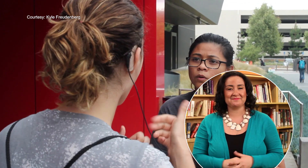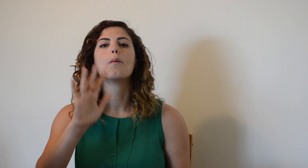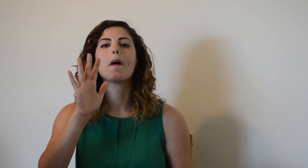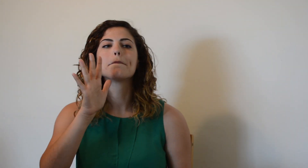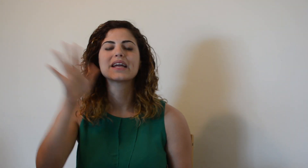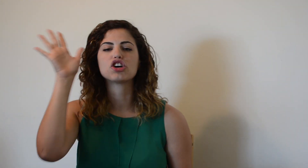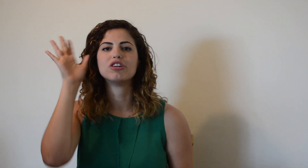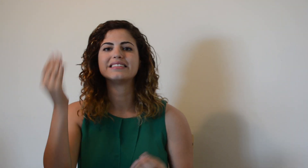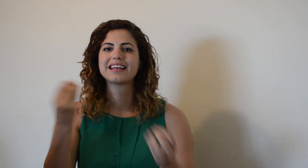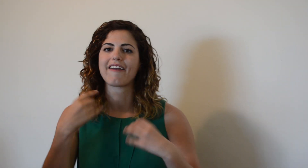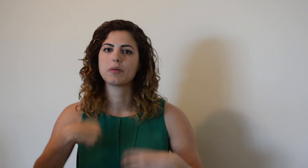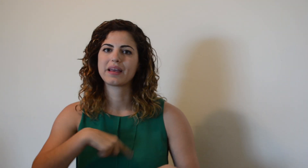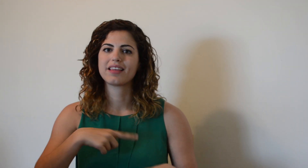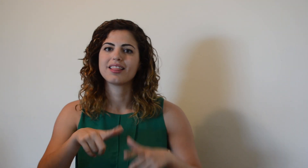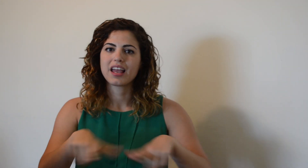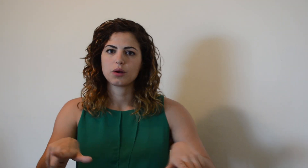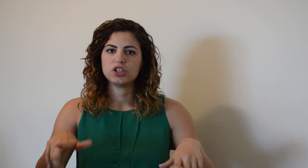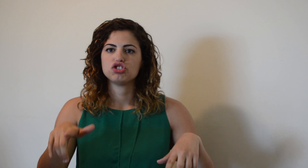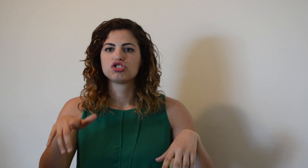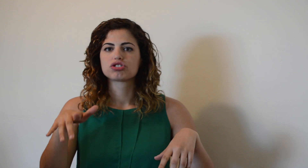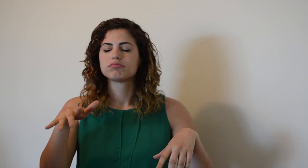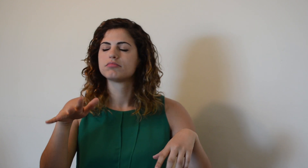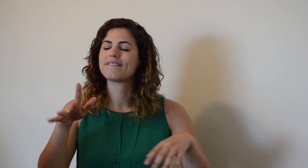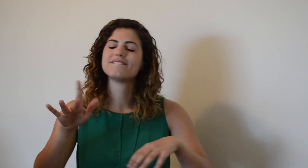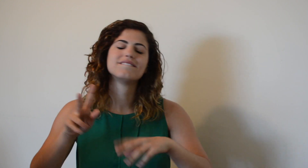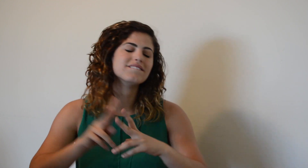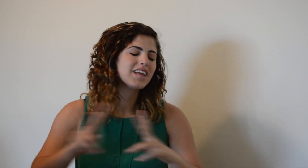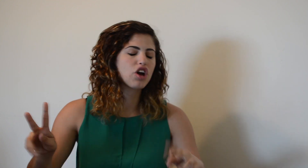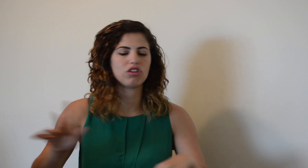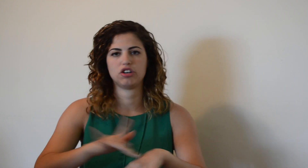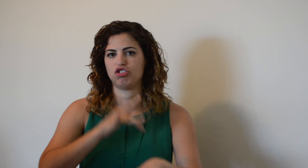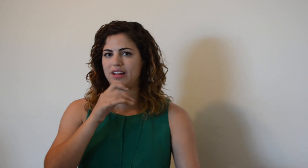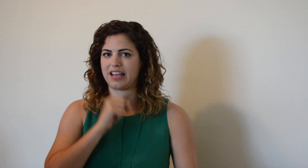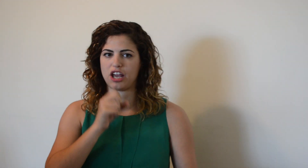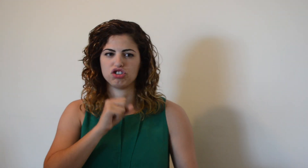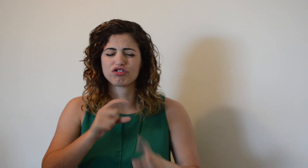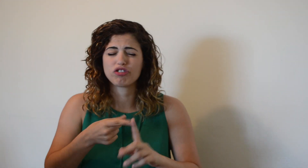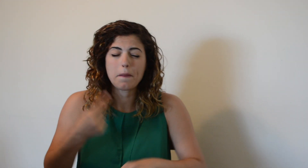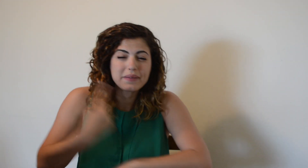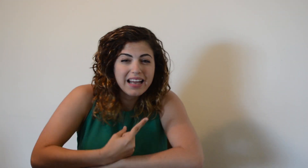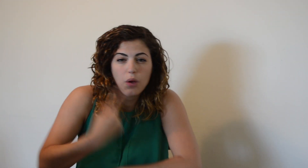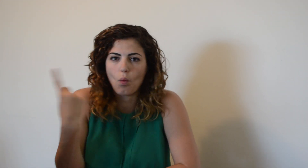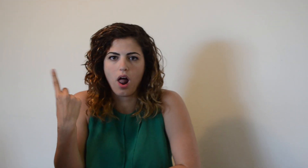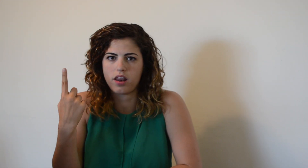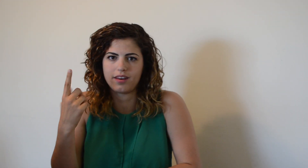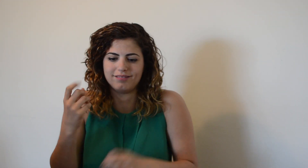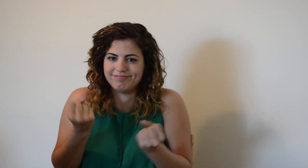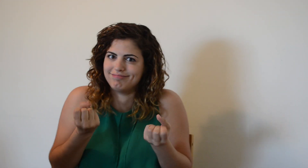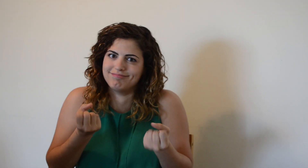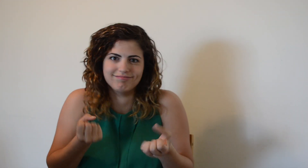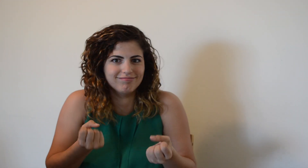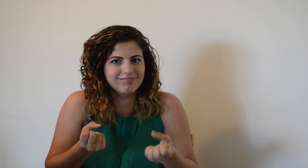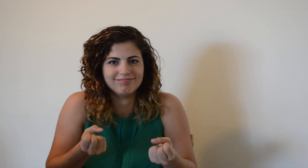Elena: "My parents gave me language from a very early age. From day one I was non-stop signing